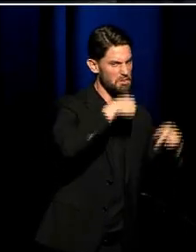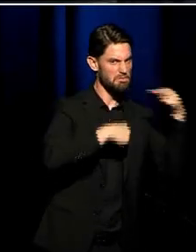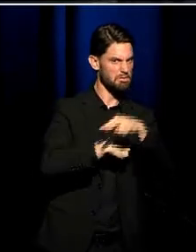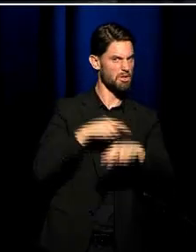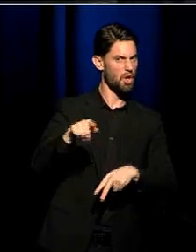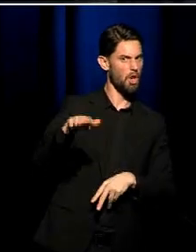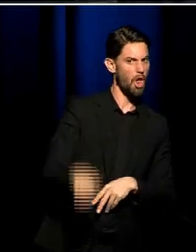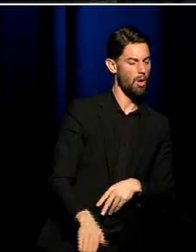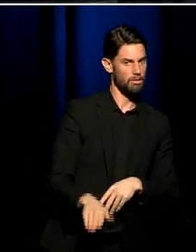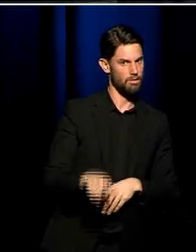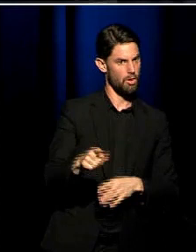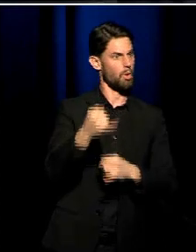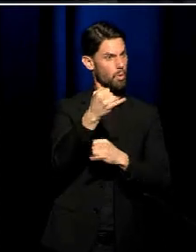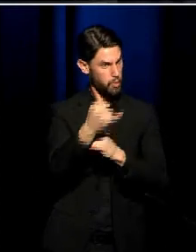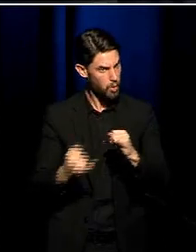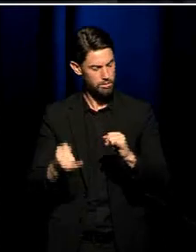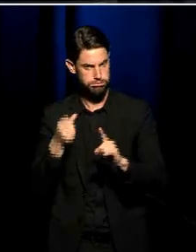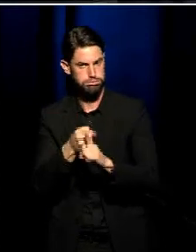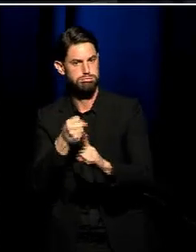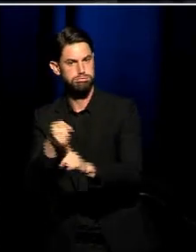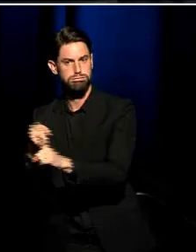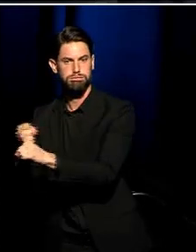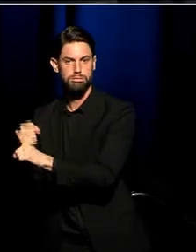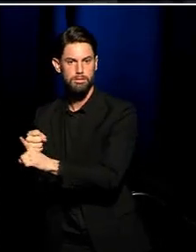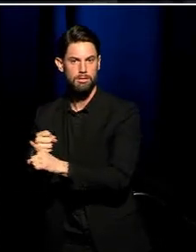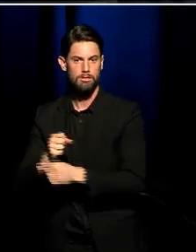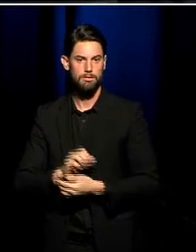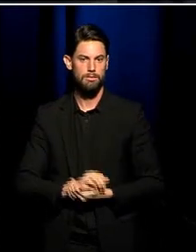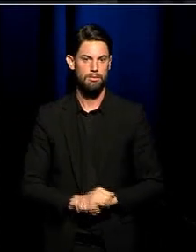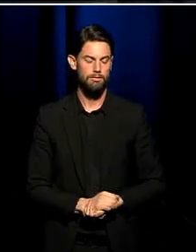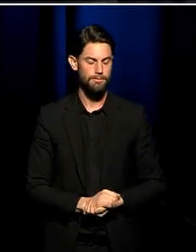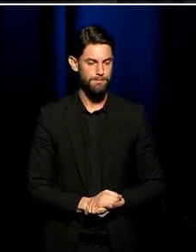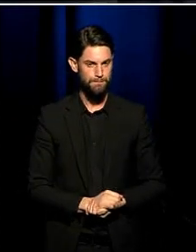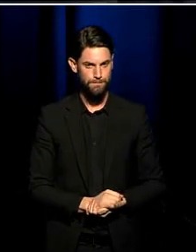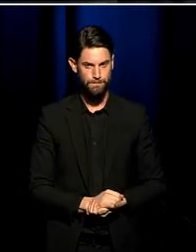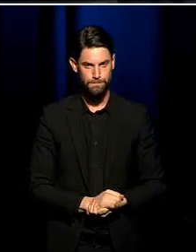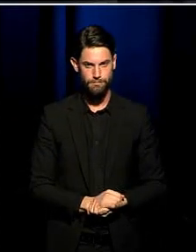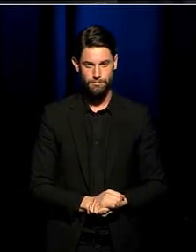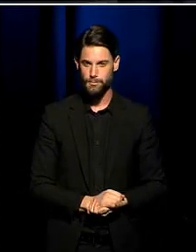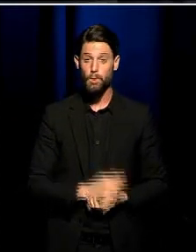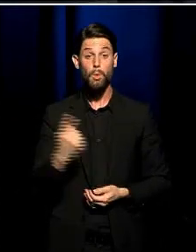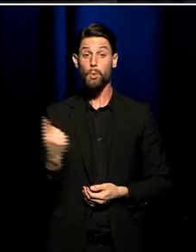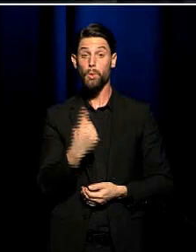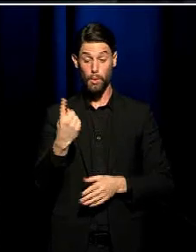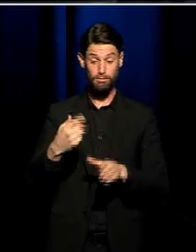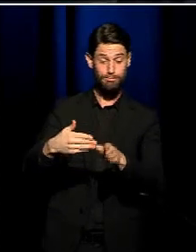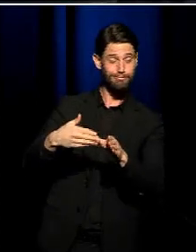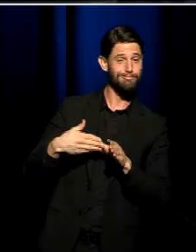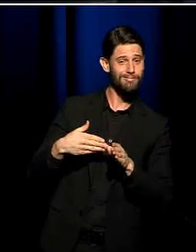experience. However, they see, hear and feel a greater level of discrimination